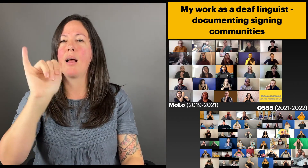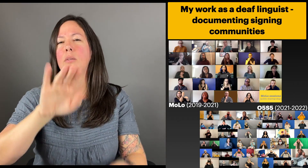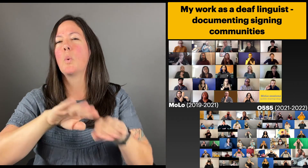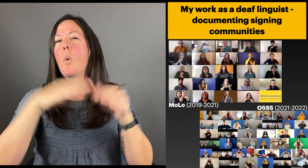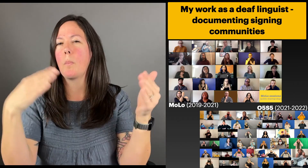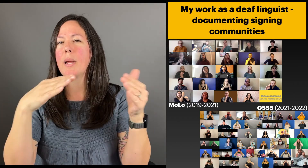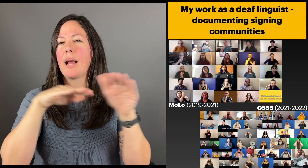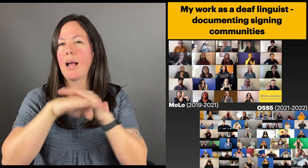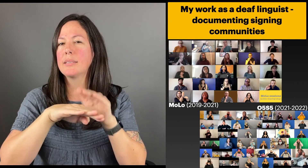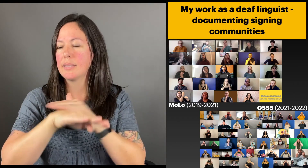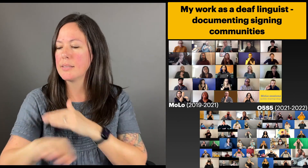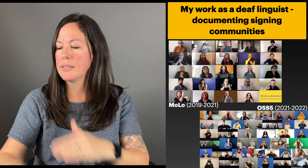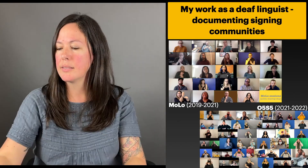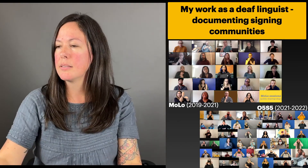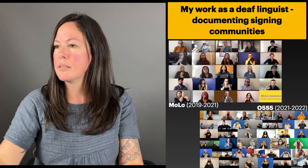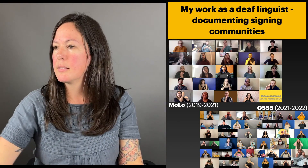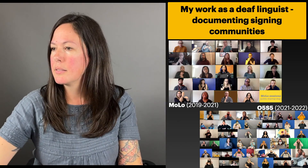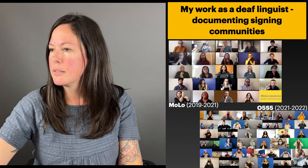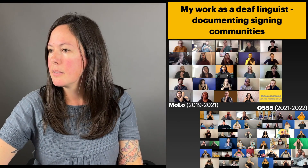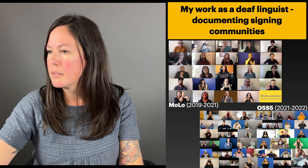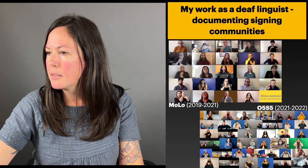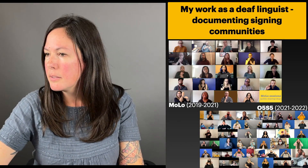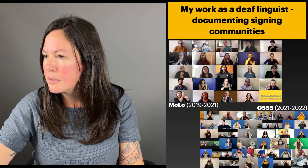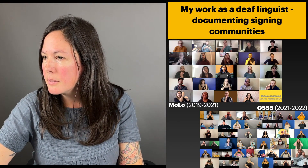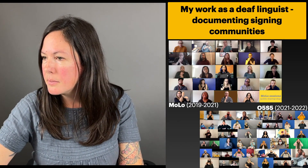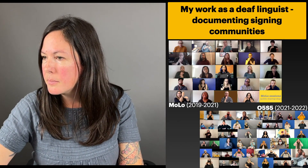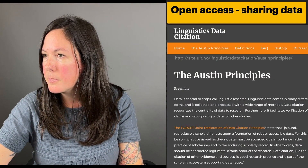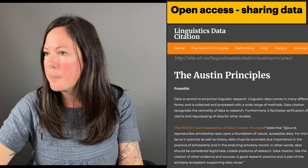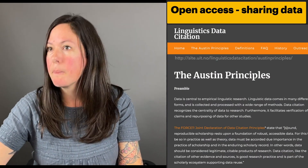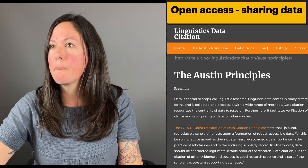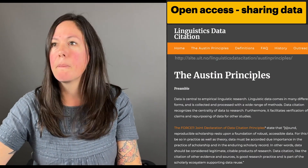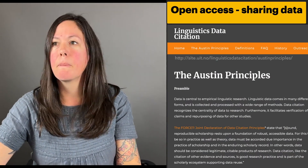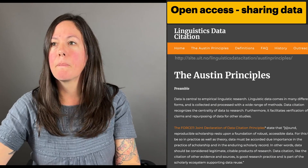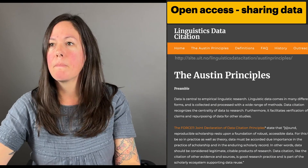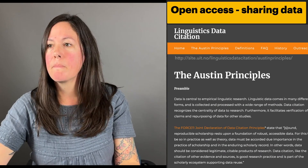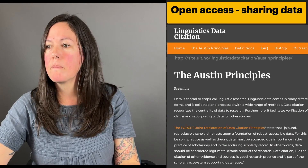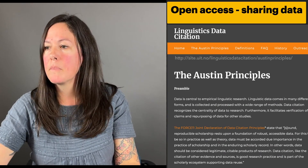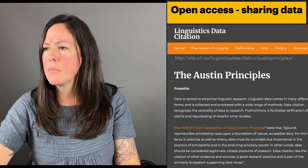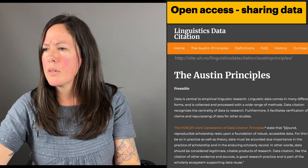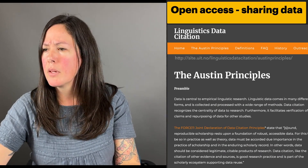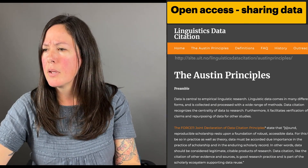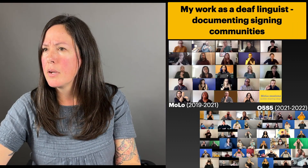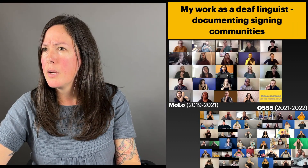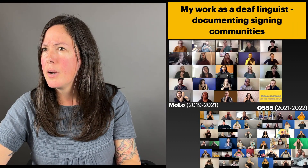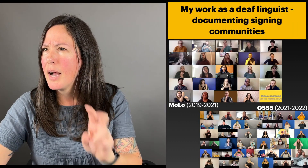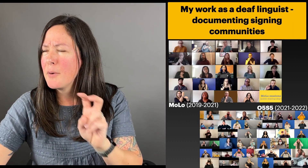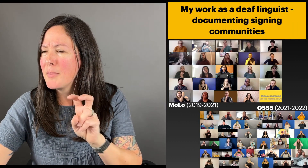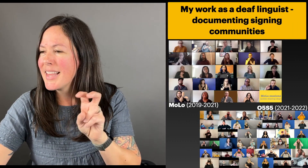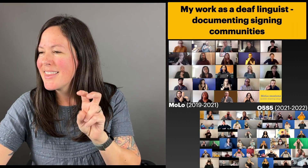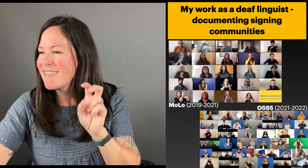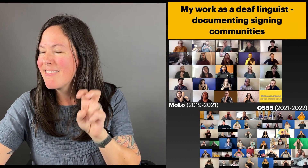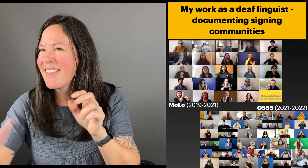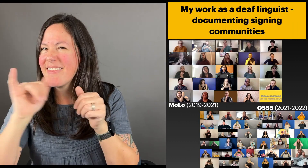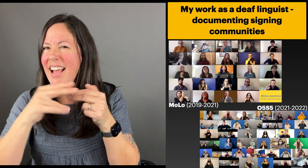own work but I've also looking at other people who have shared their data using Open Access principles so I'm